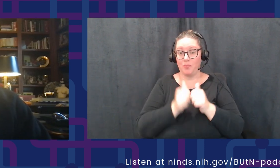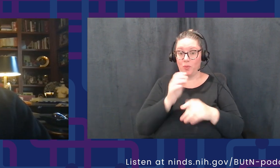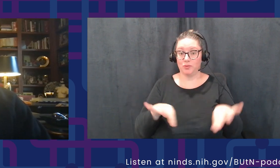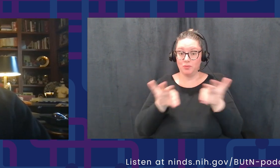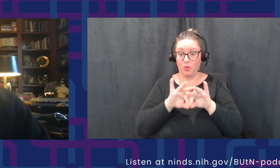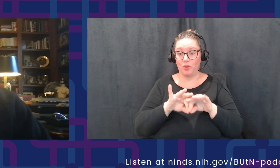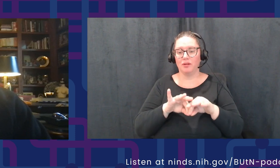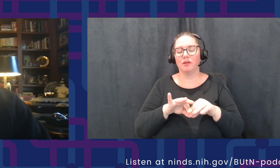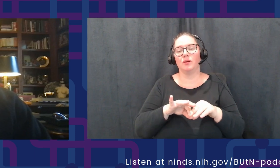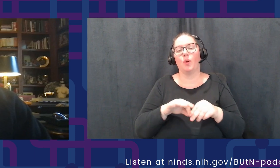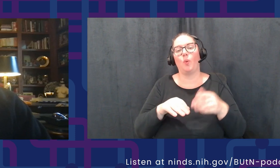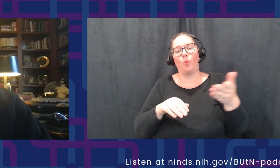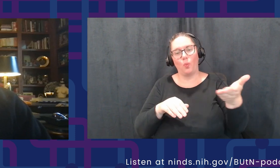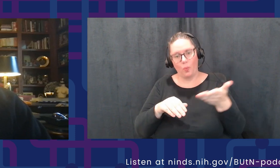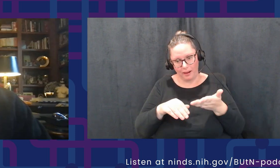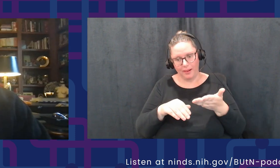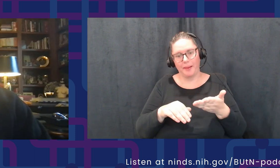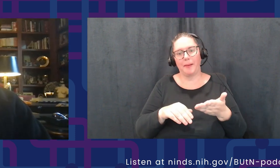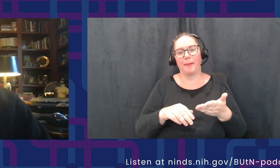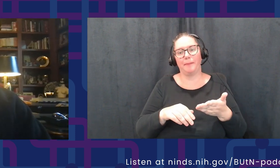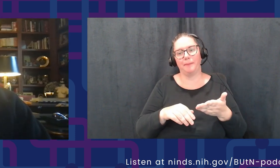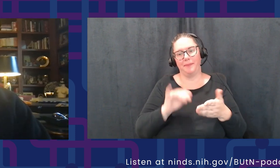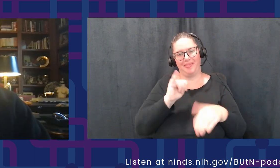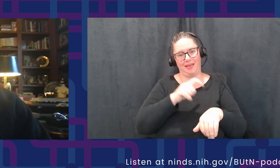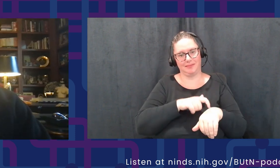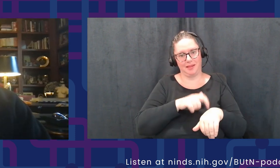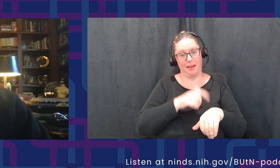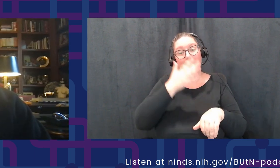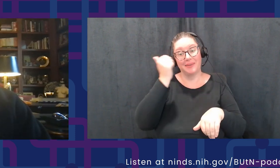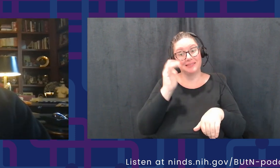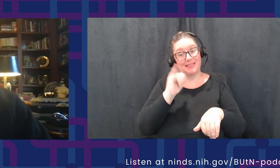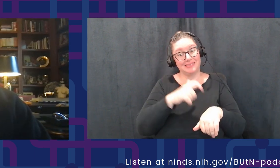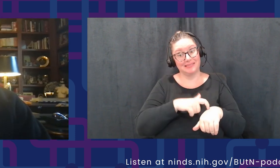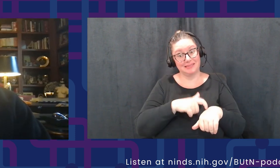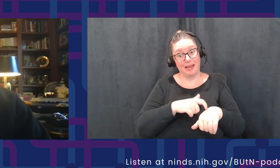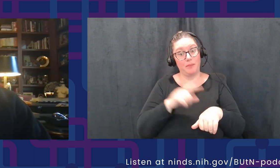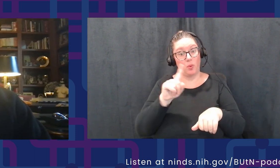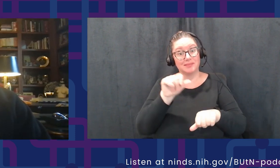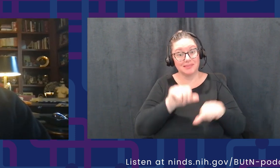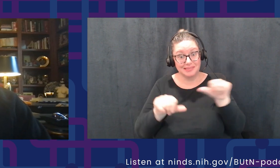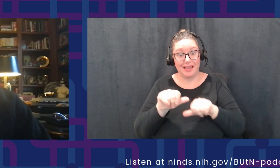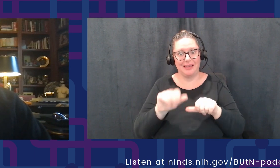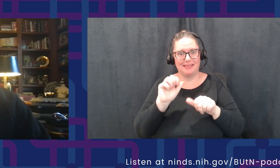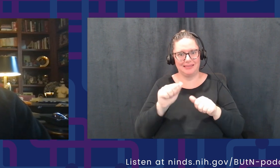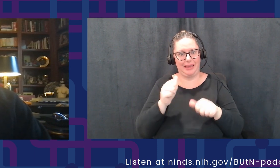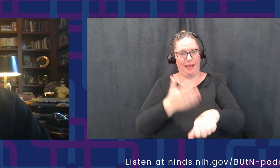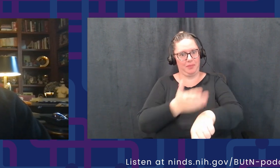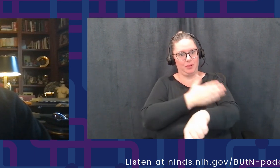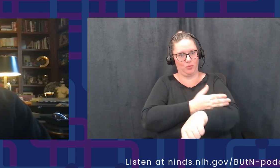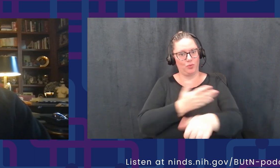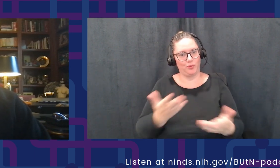And the most important thing is welcome those times because there are also times where your science can be made better.